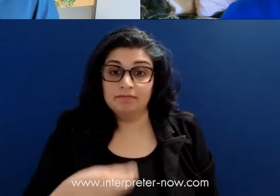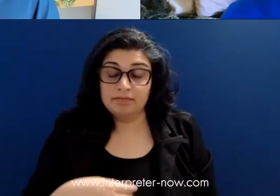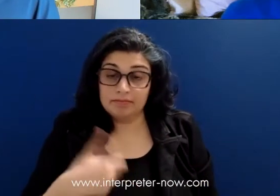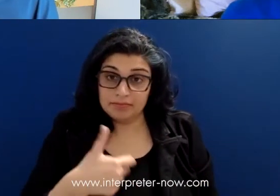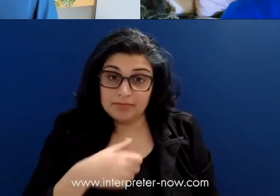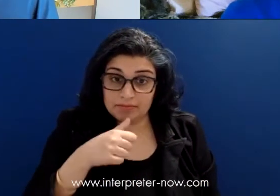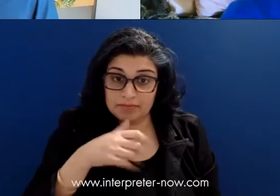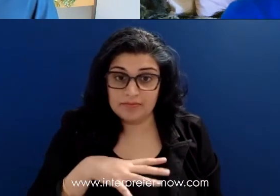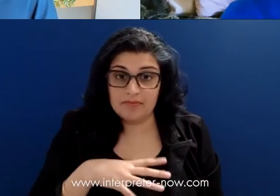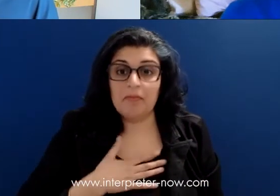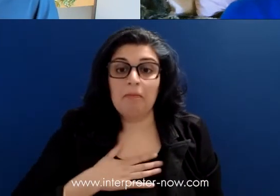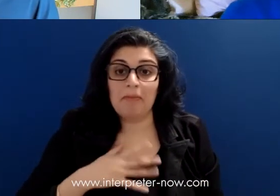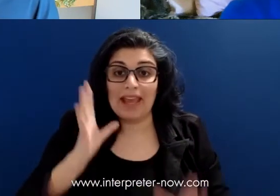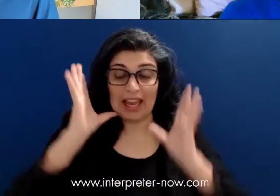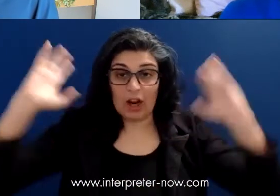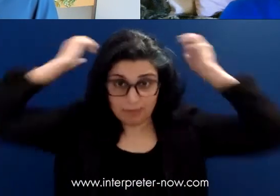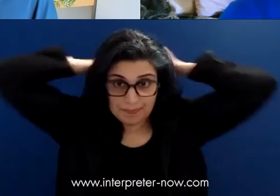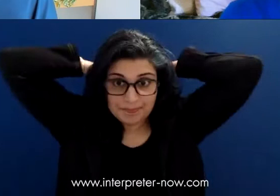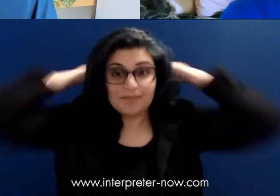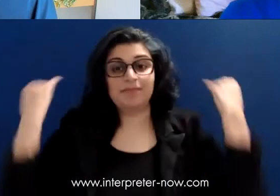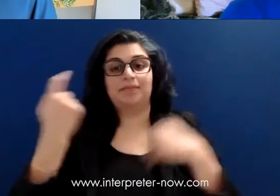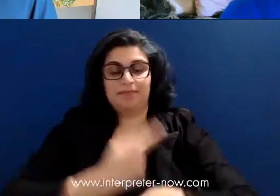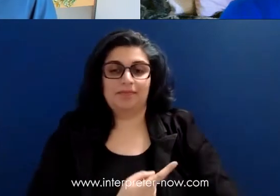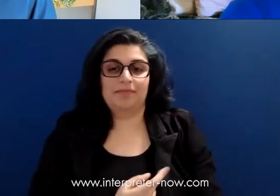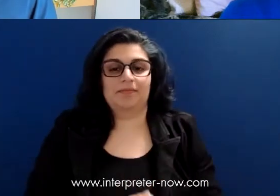I have my hair up today, so it’s kind of reddish-blondish.